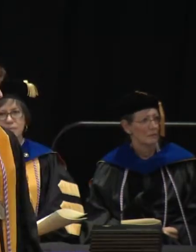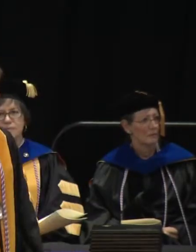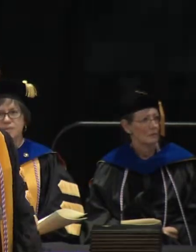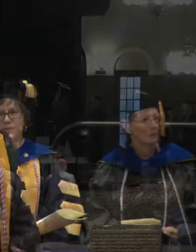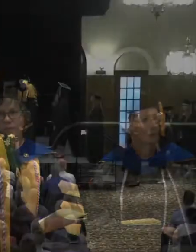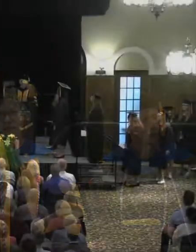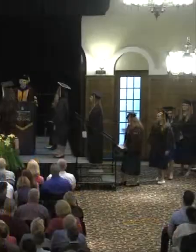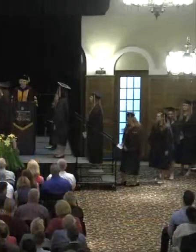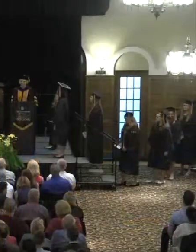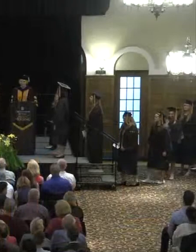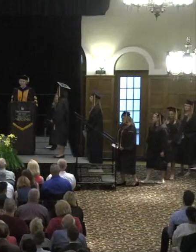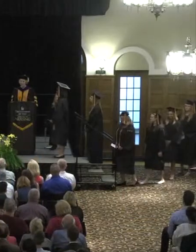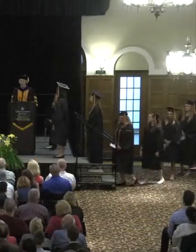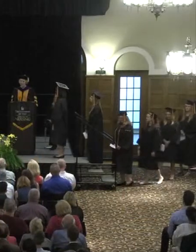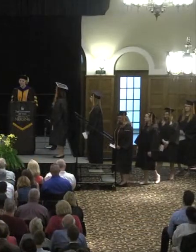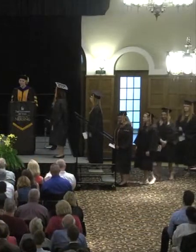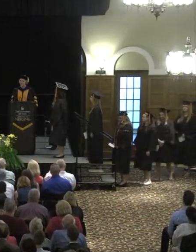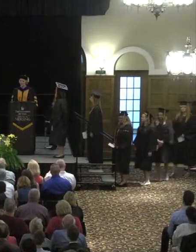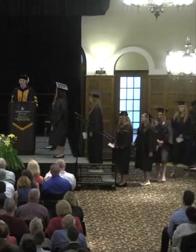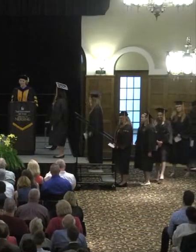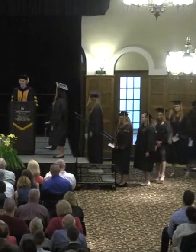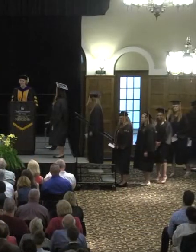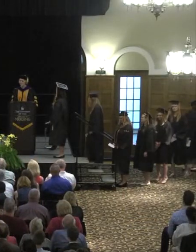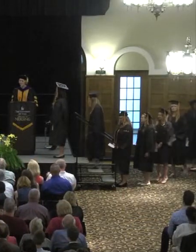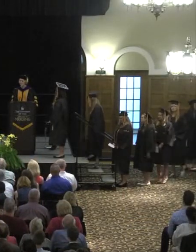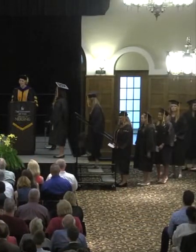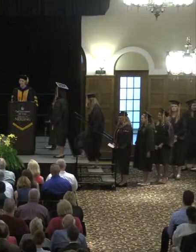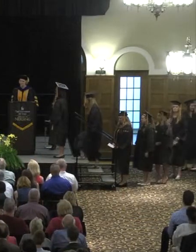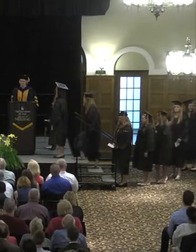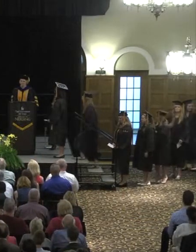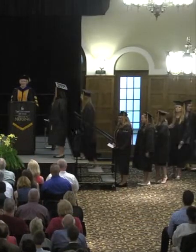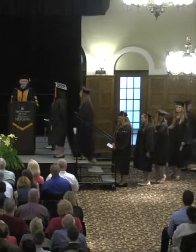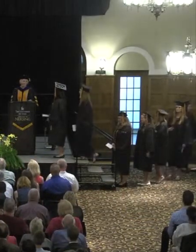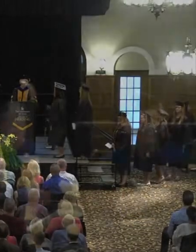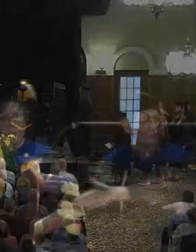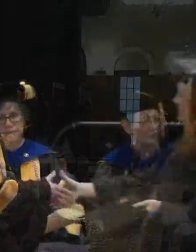Dana Quinlan, BSN, Bachelor of Science in Nursing.